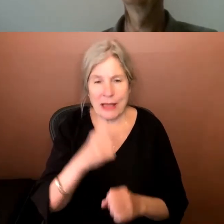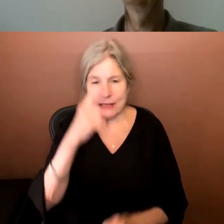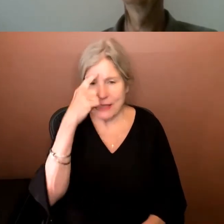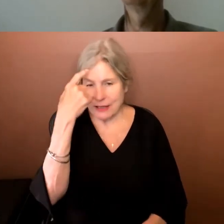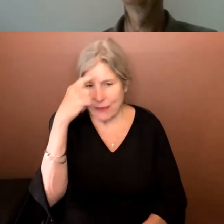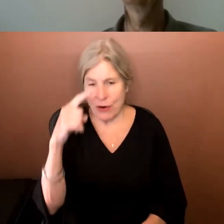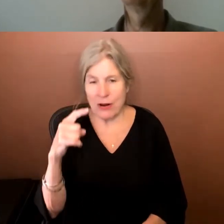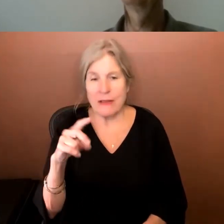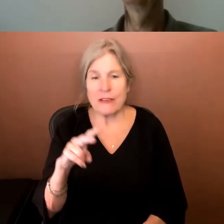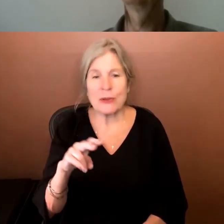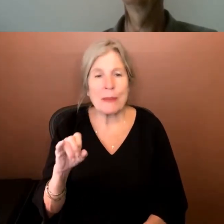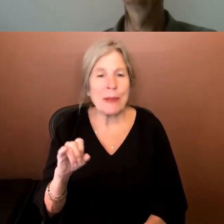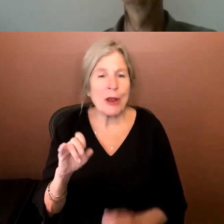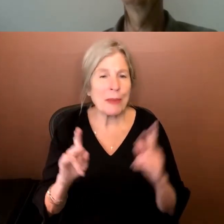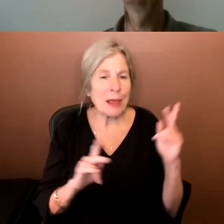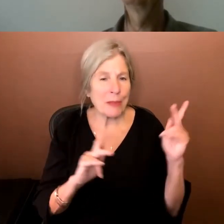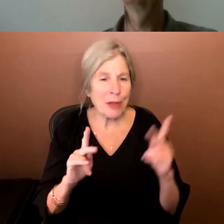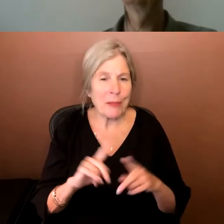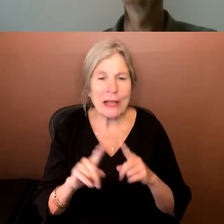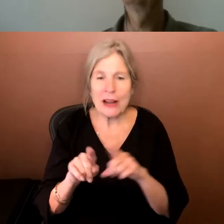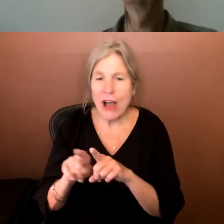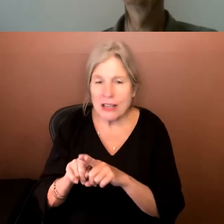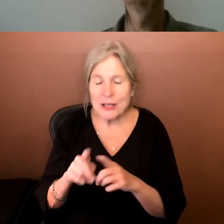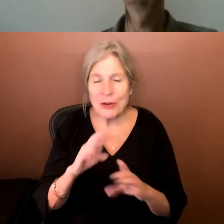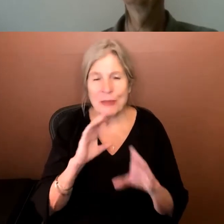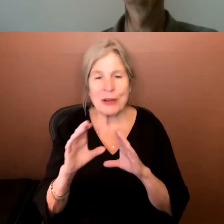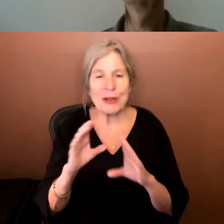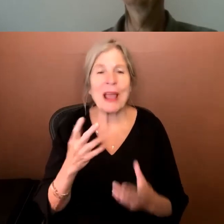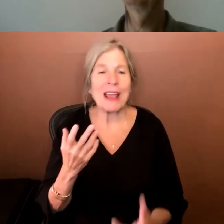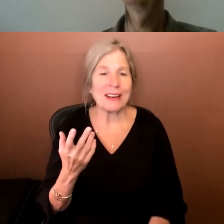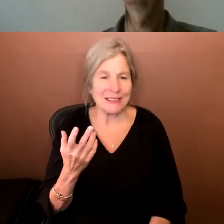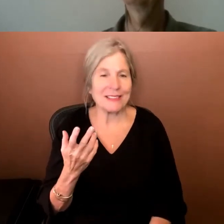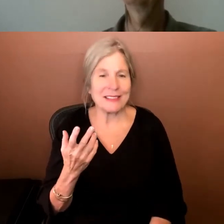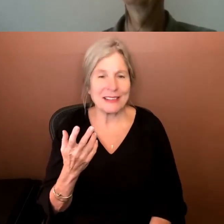impaired people, can also communicate their unique ideas